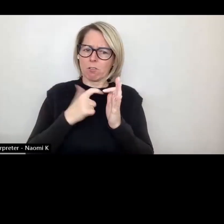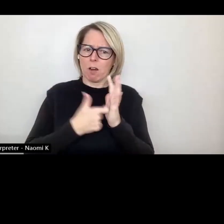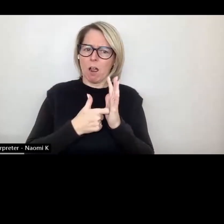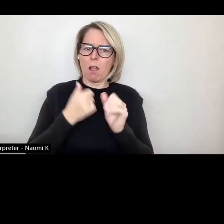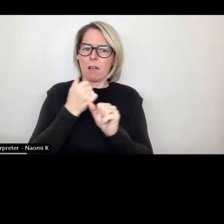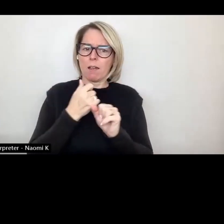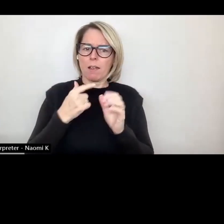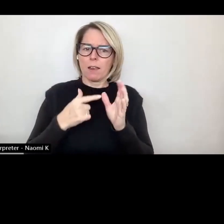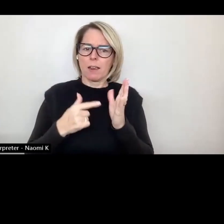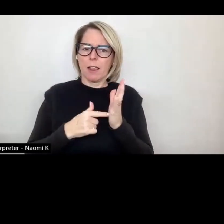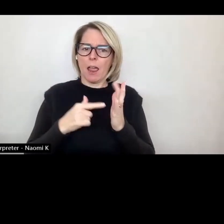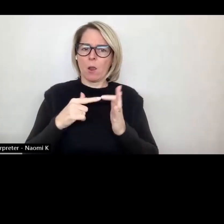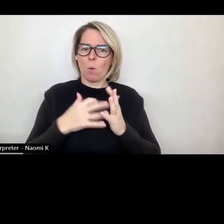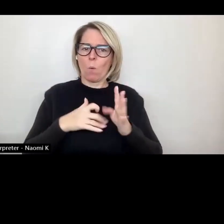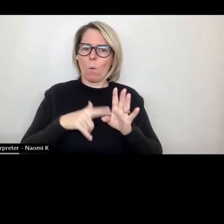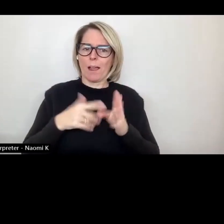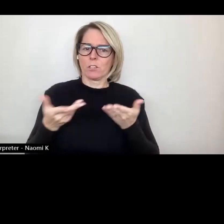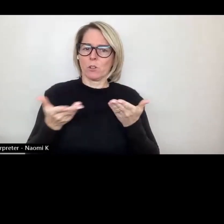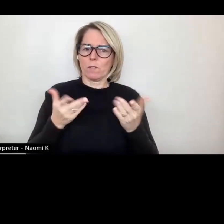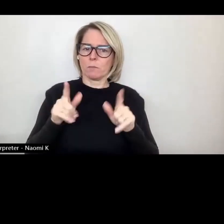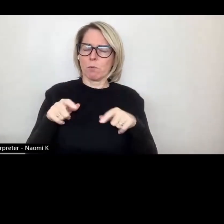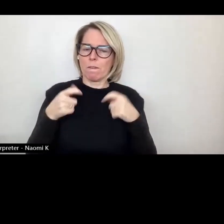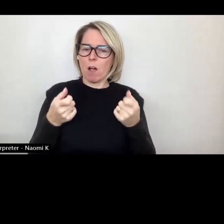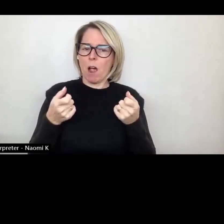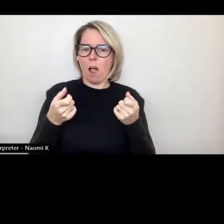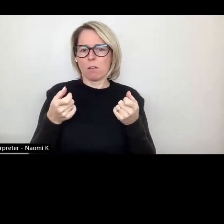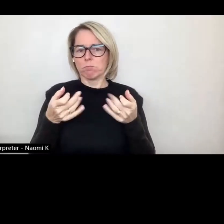The answer to that is we don't mind either way.